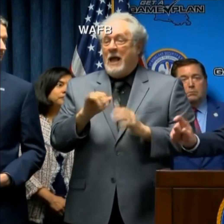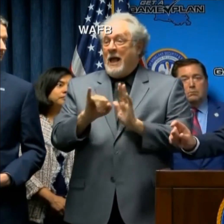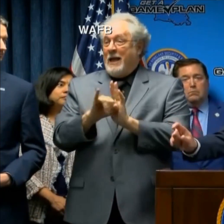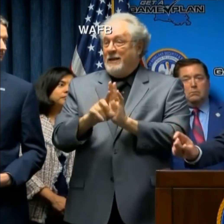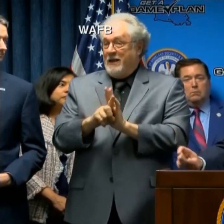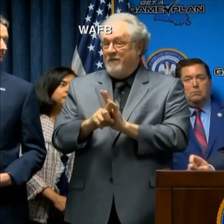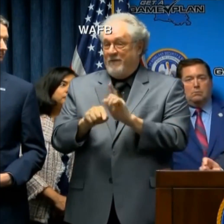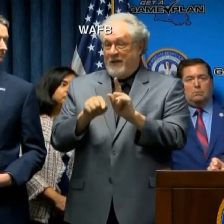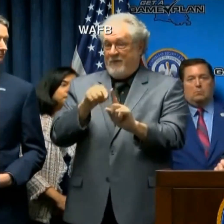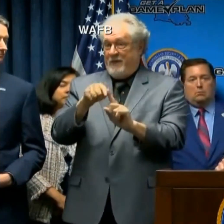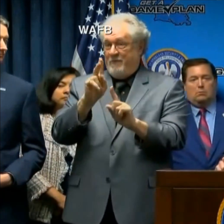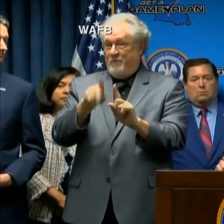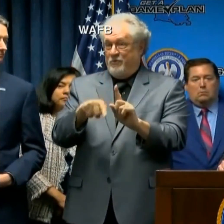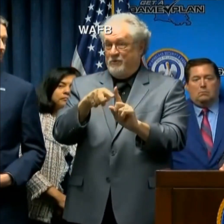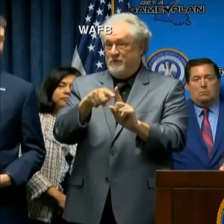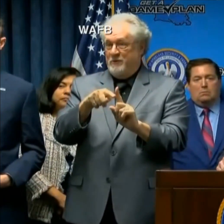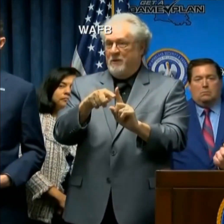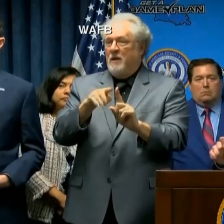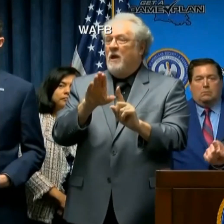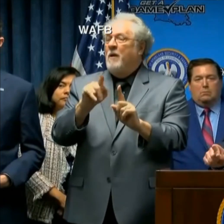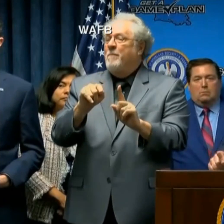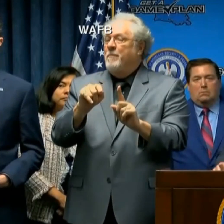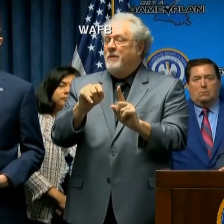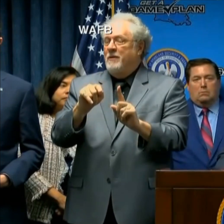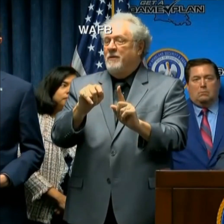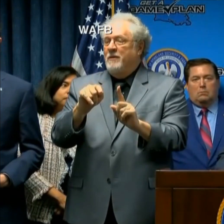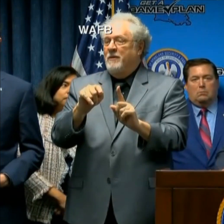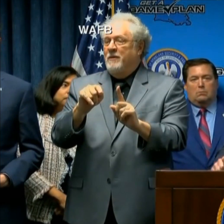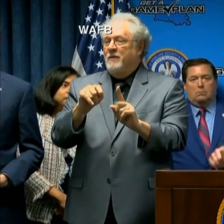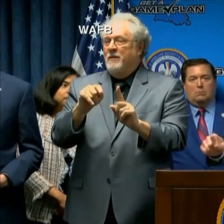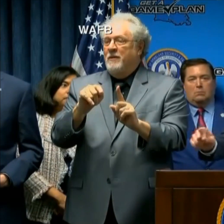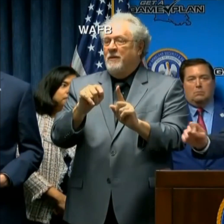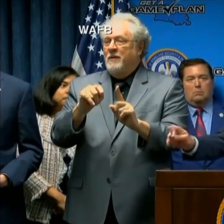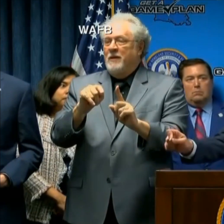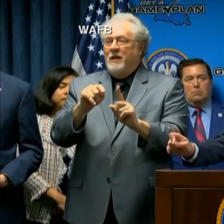a particular patient but perhaps allow for the identification